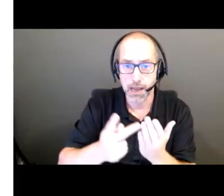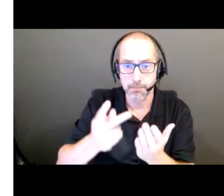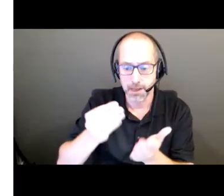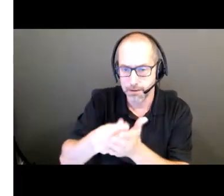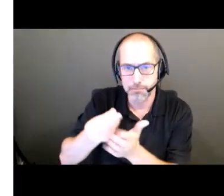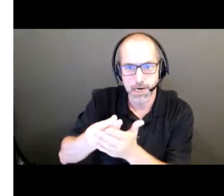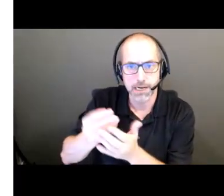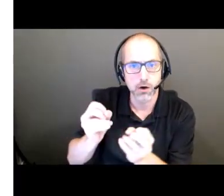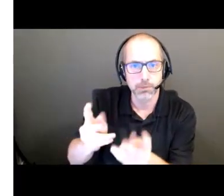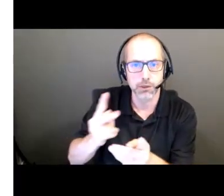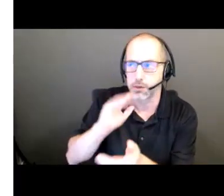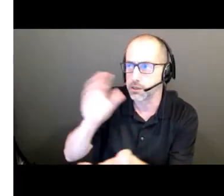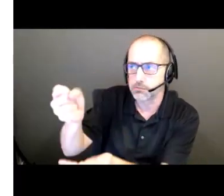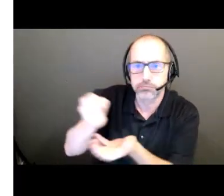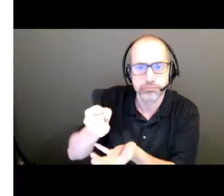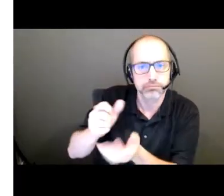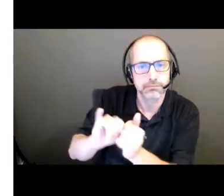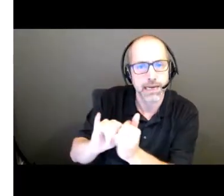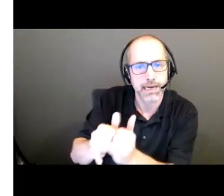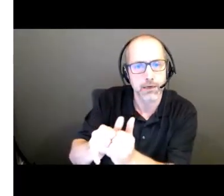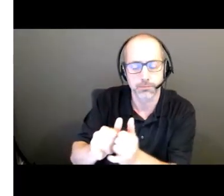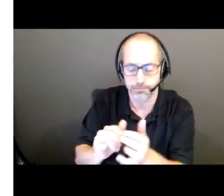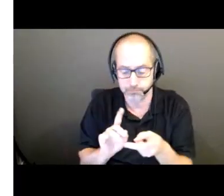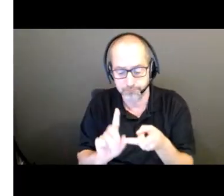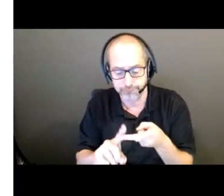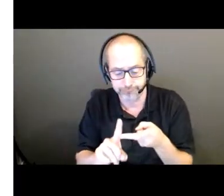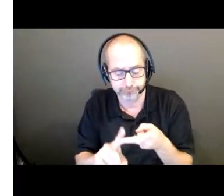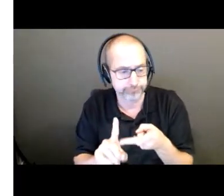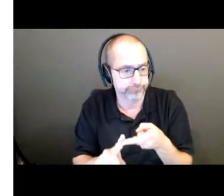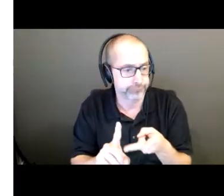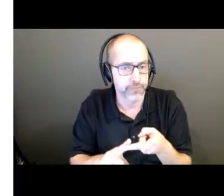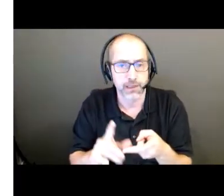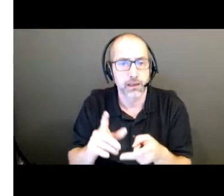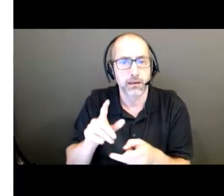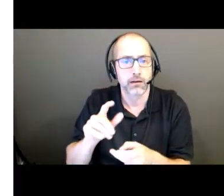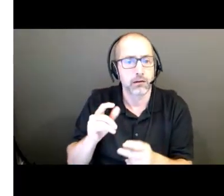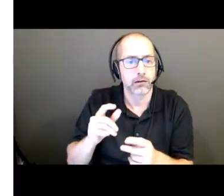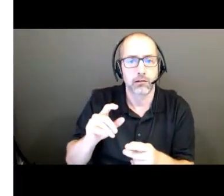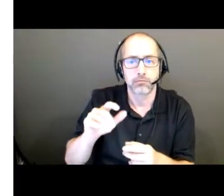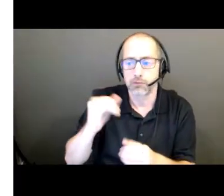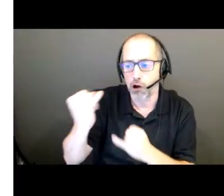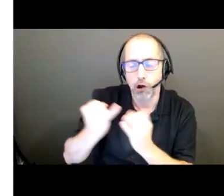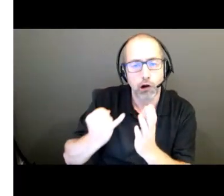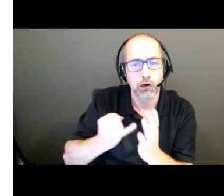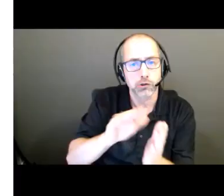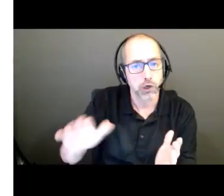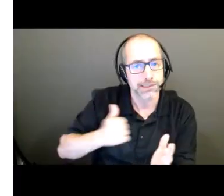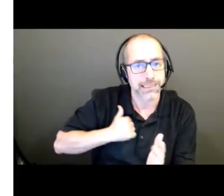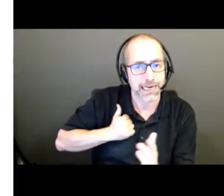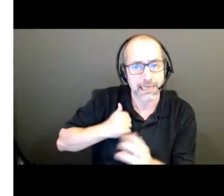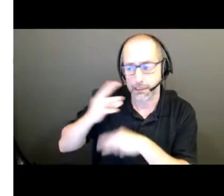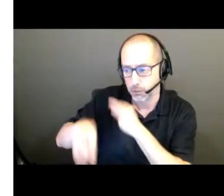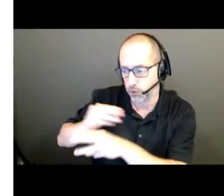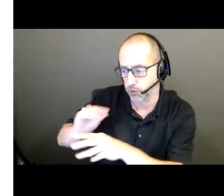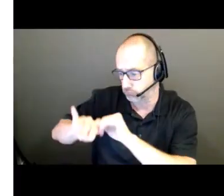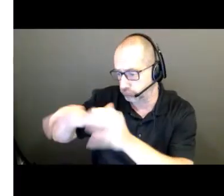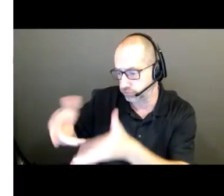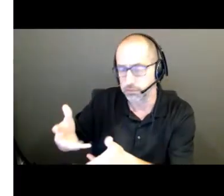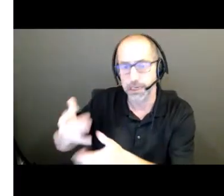We'll be discussing what has changed when it comes to the Arts Across Canada and Abroad program and the International Residencies funding opportunity.